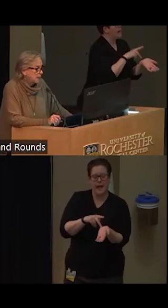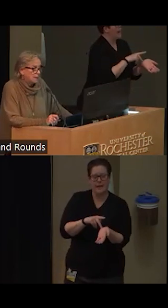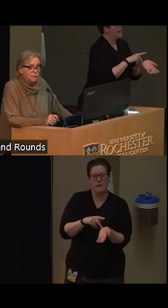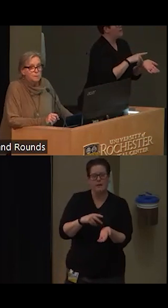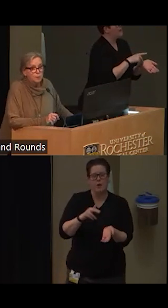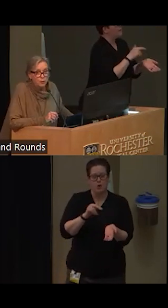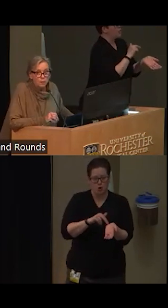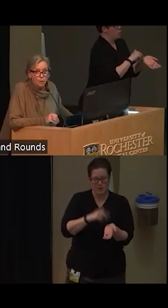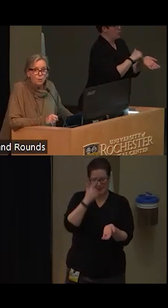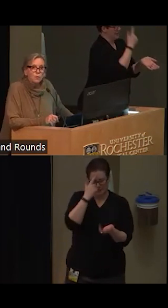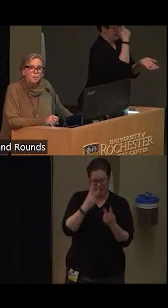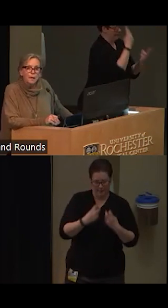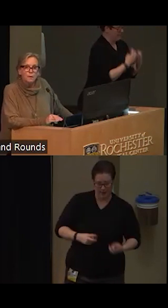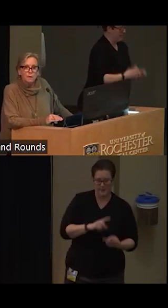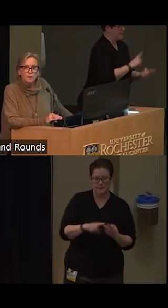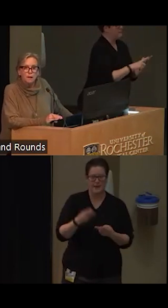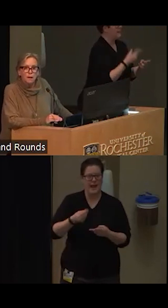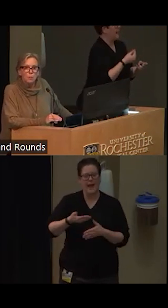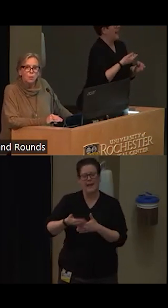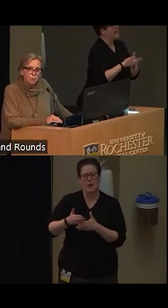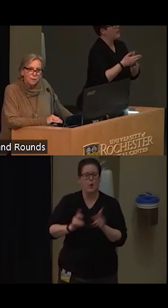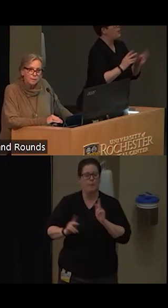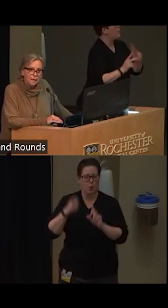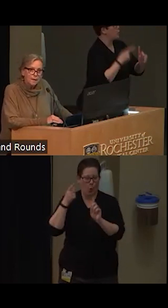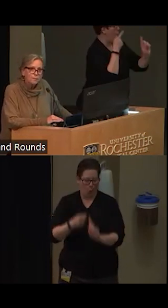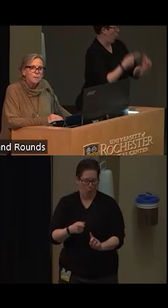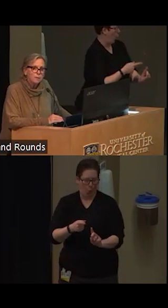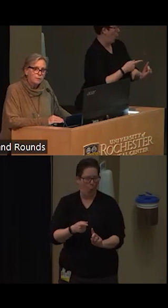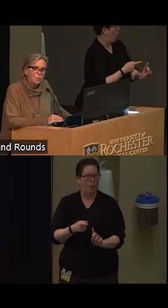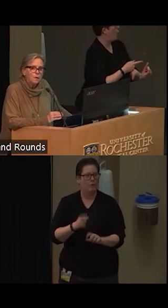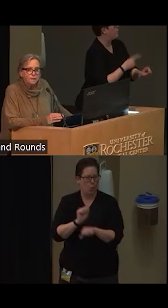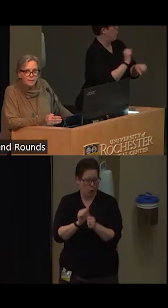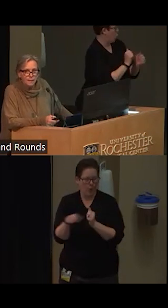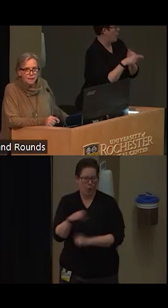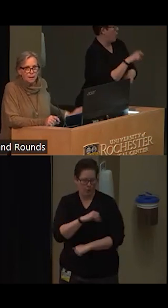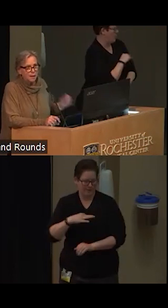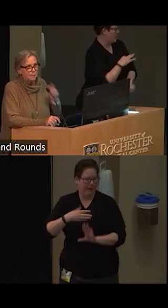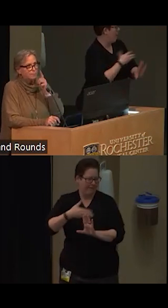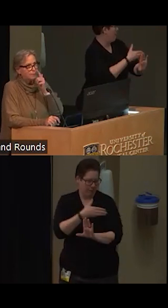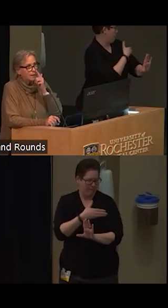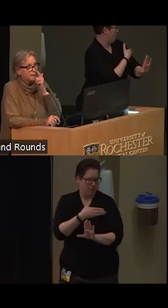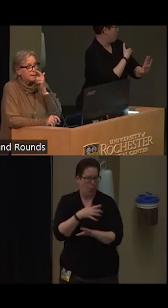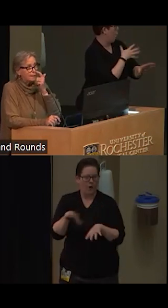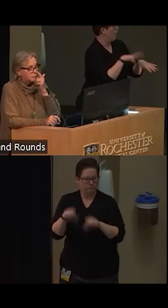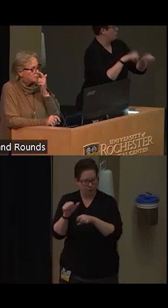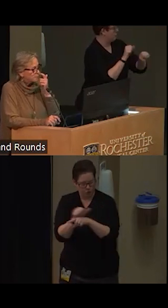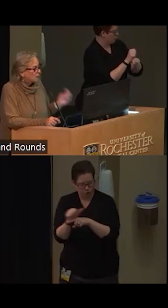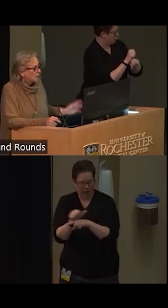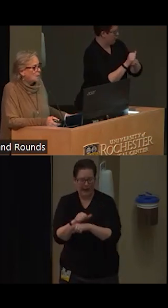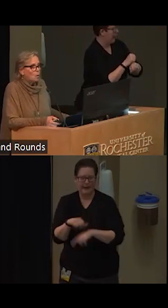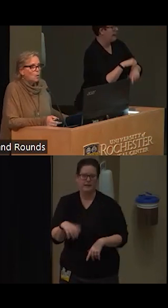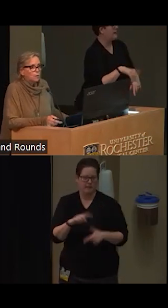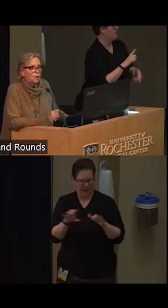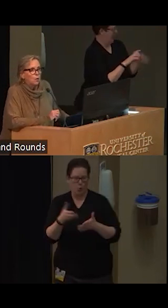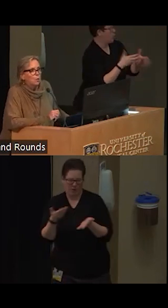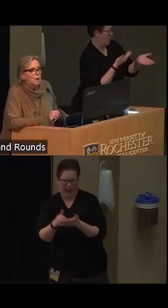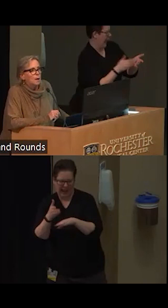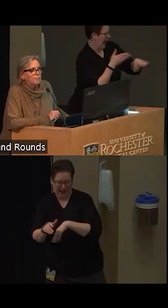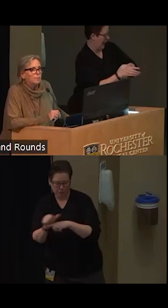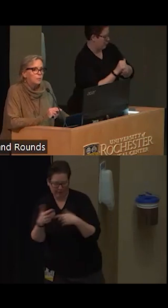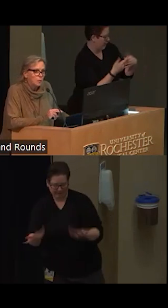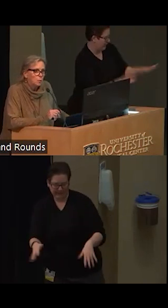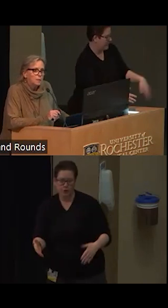and interpersonal goals that we work with staff before and they provide it after also during